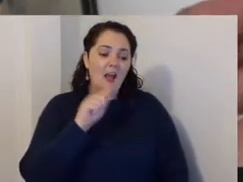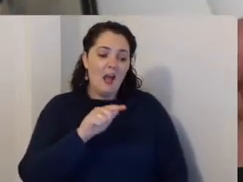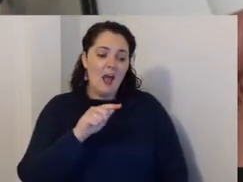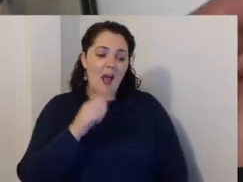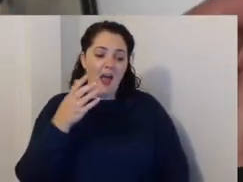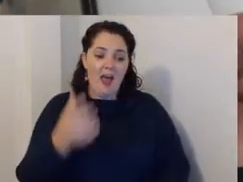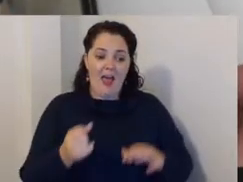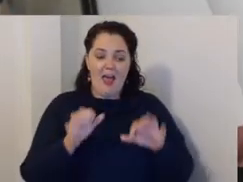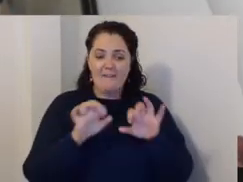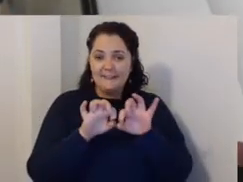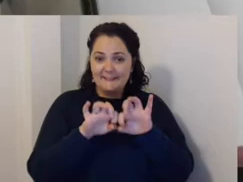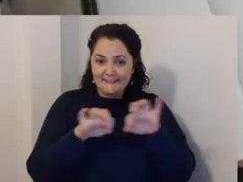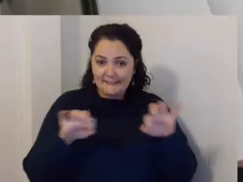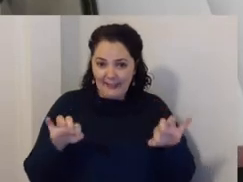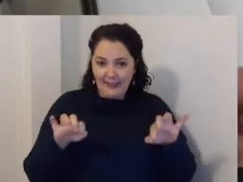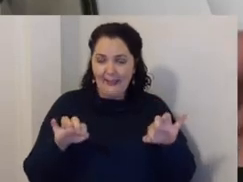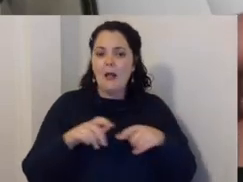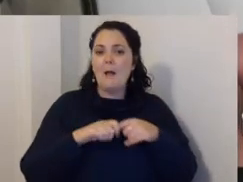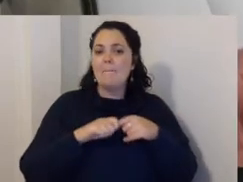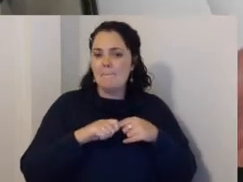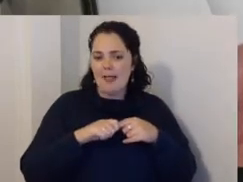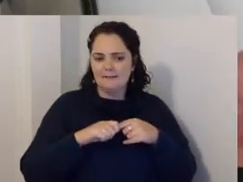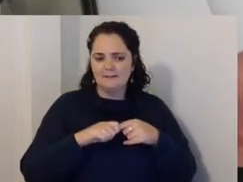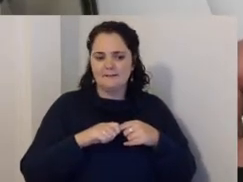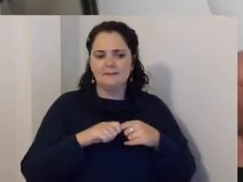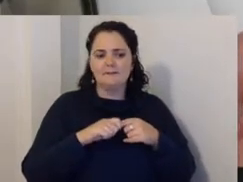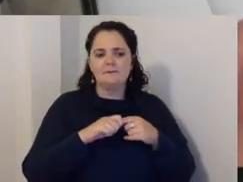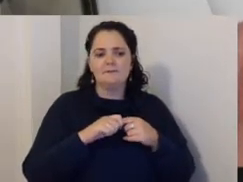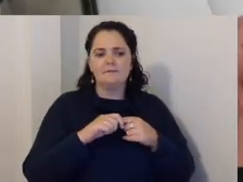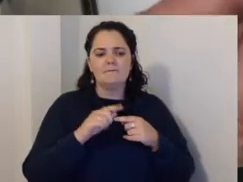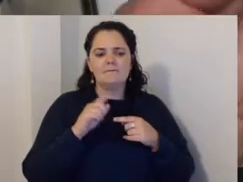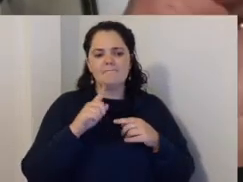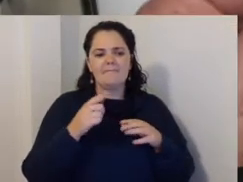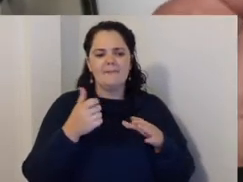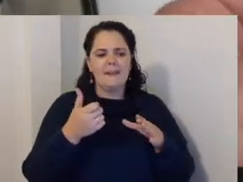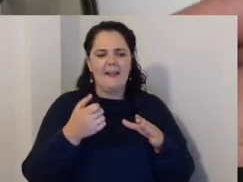little stick style plastic eraser so this is a little click stick style plastic eraser, it's